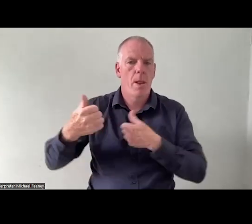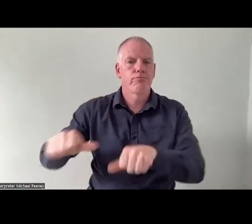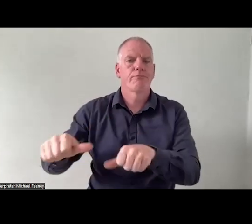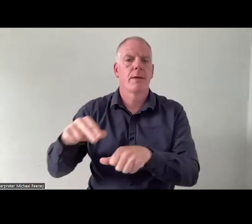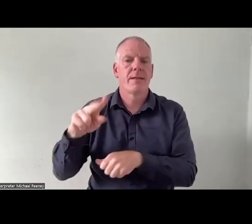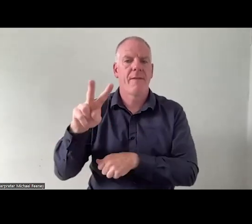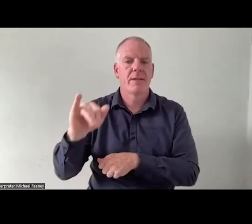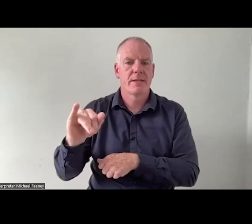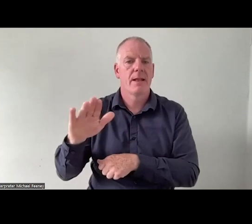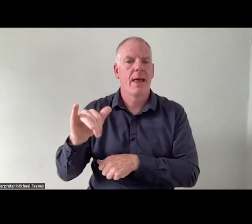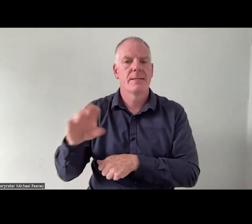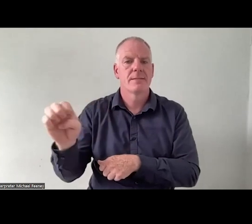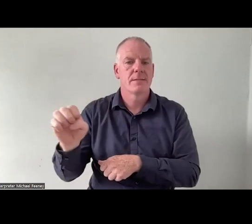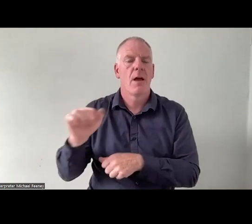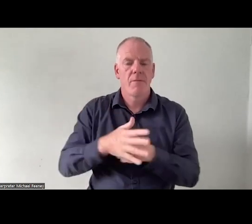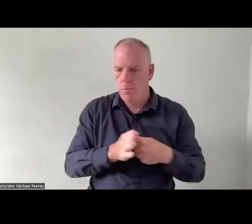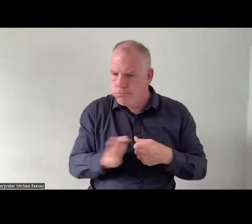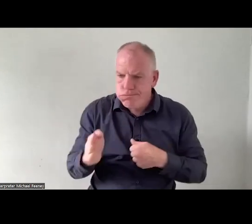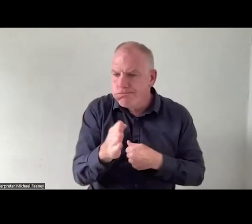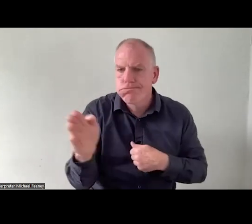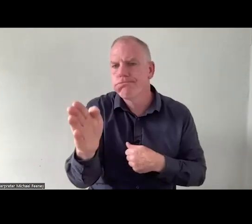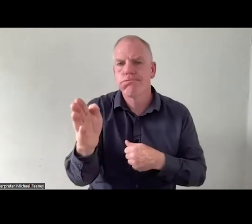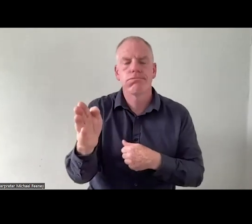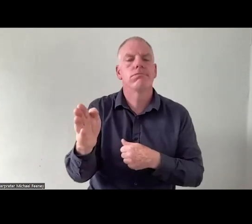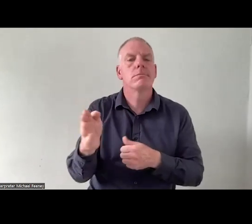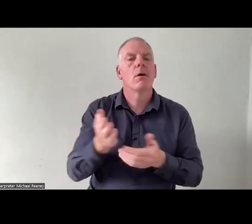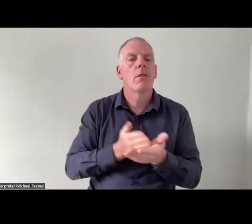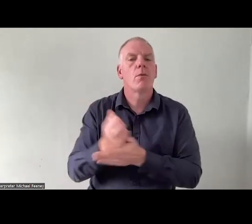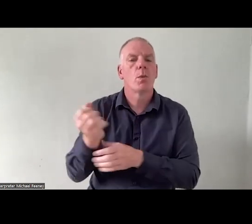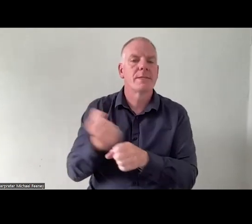providing wayfinding assistance within the stations, including tactile paving,